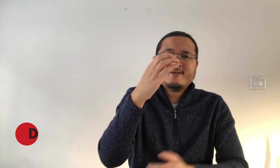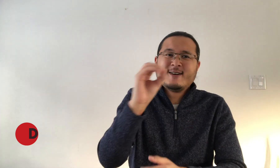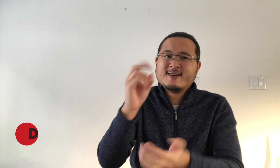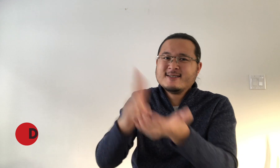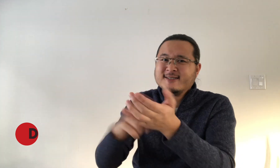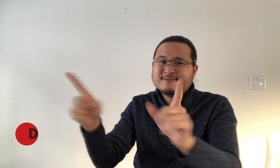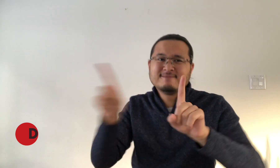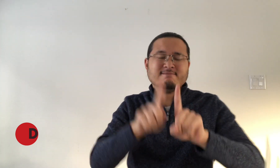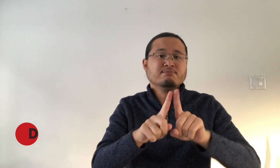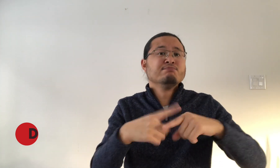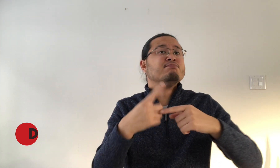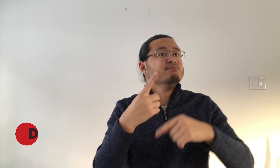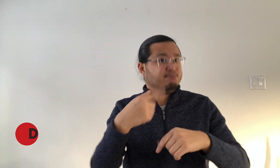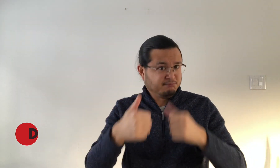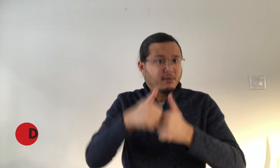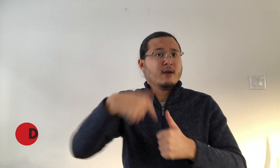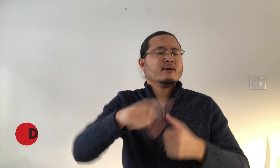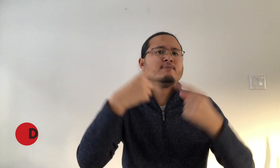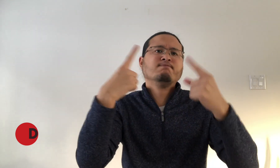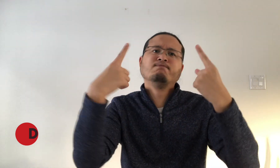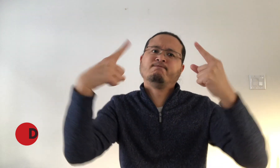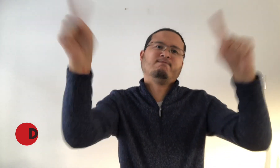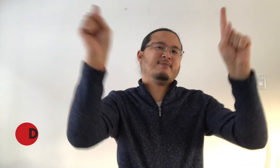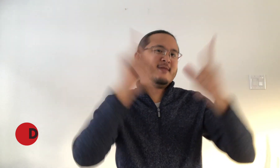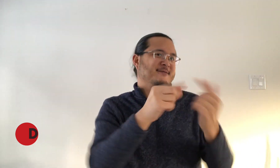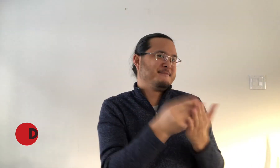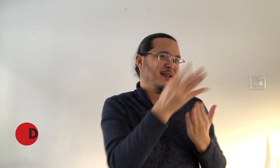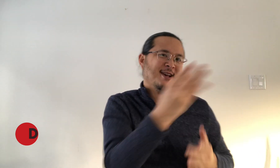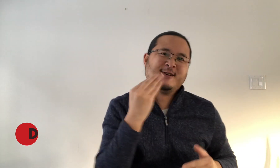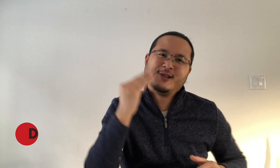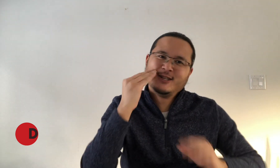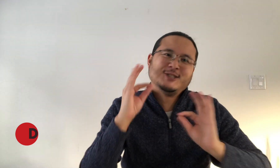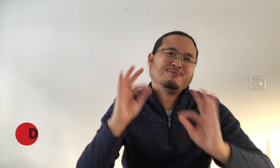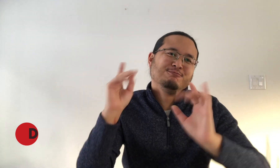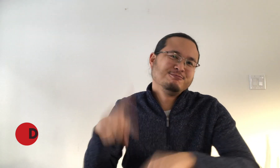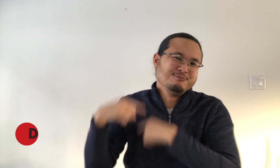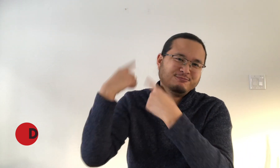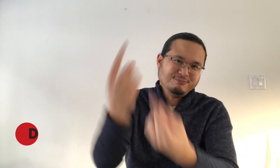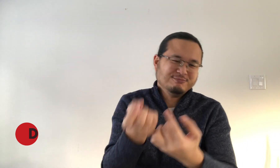I always encourage my clients to consider a co-signer.